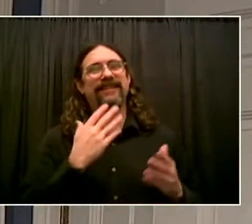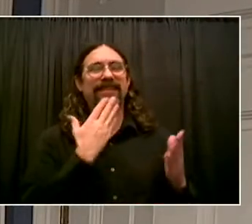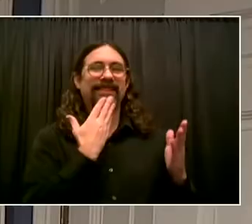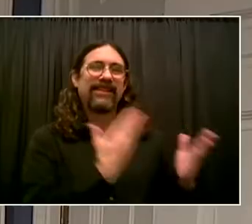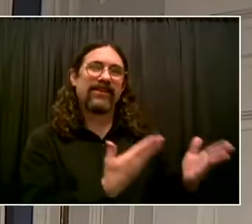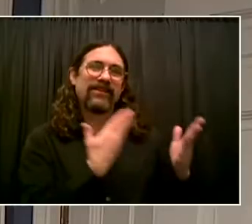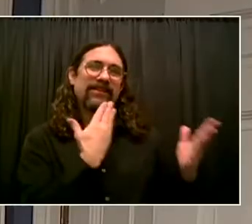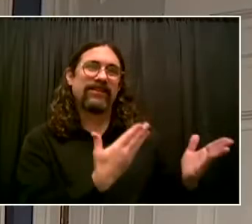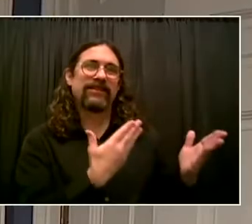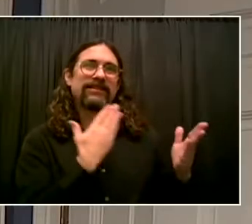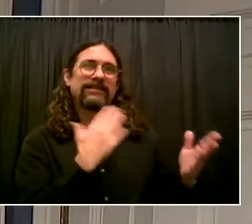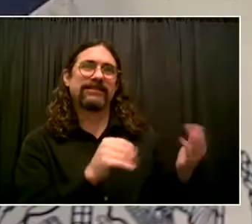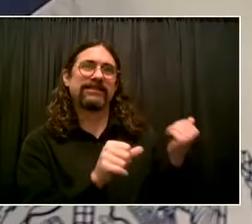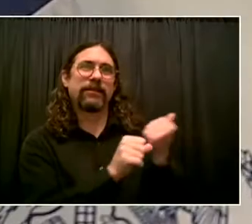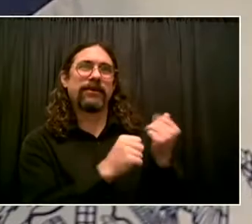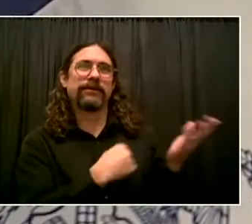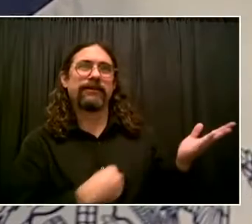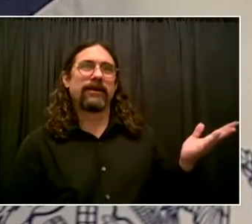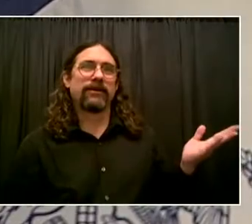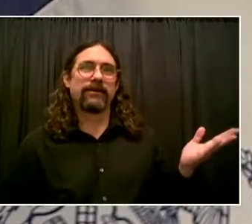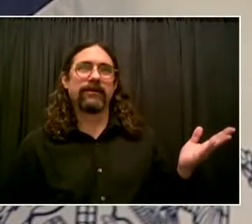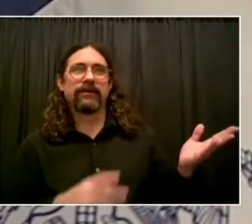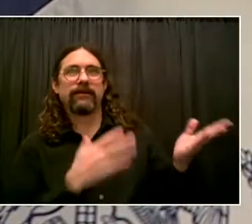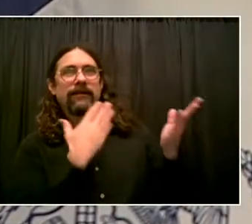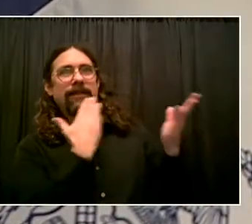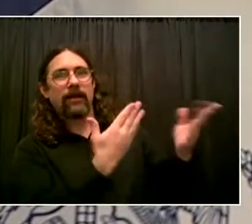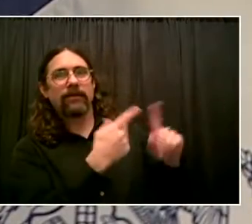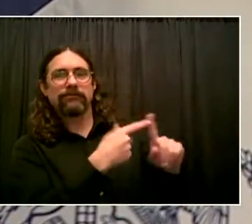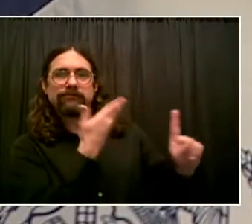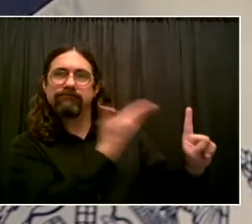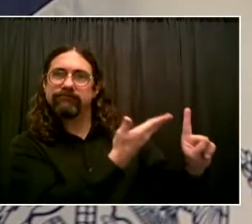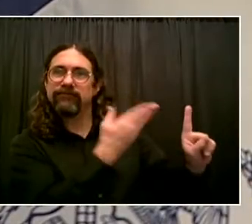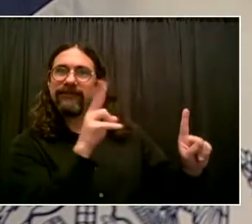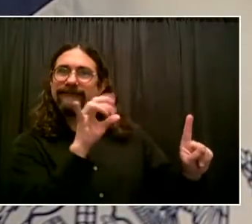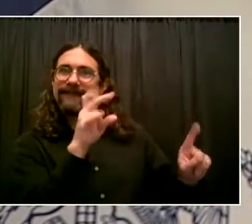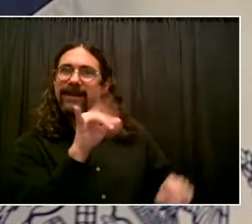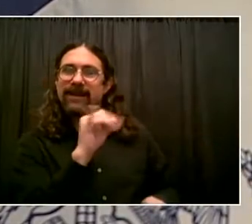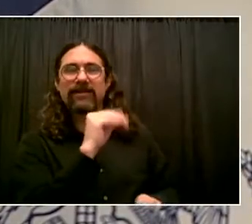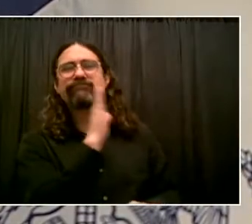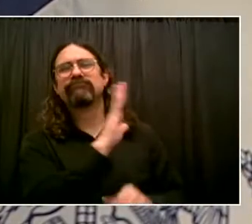THAT. THANK YOU DEPUTY MAYOR. YOU JOB WELL DONE TO YOU AND